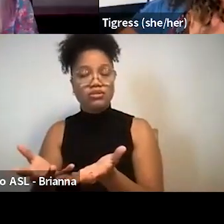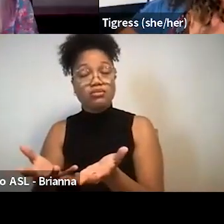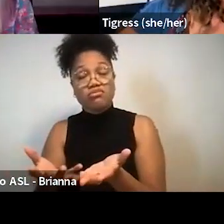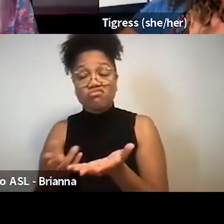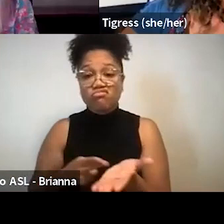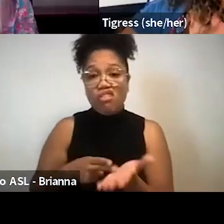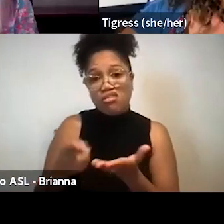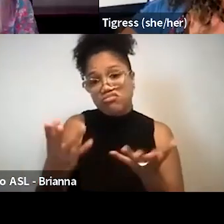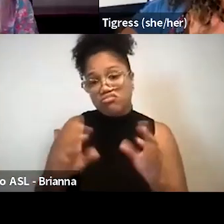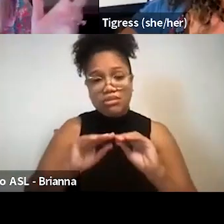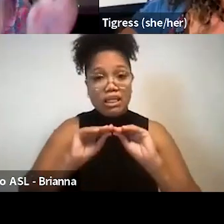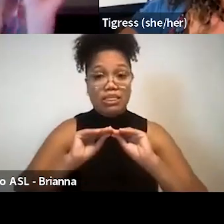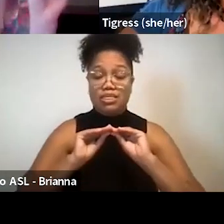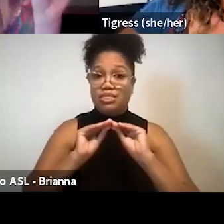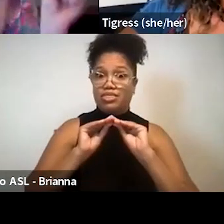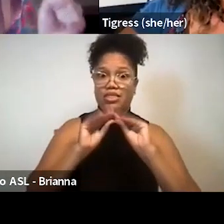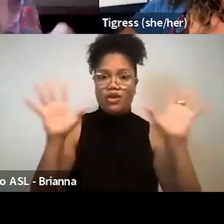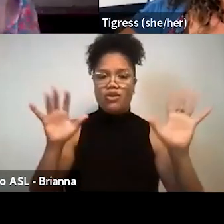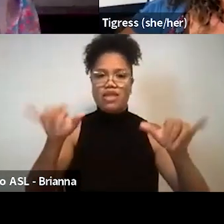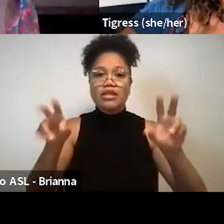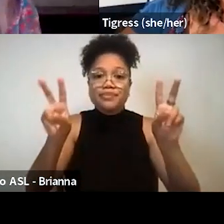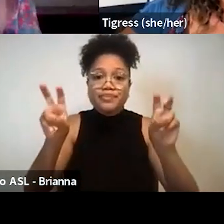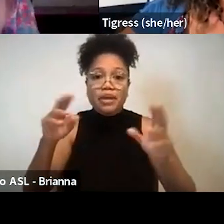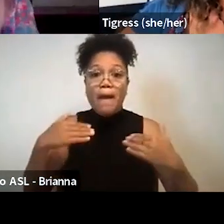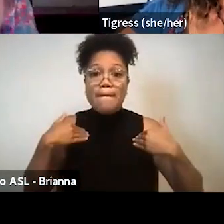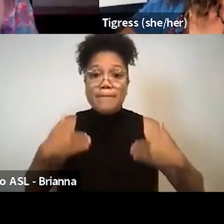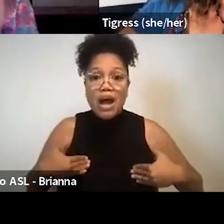that the body positivity movement, the Dove,